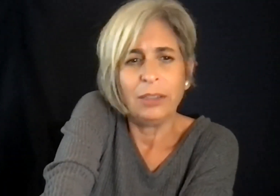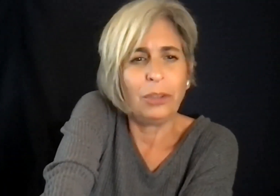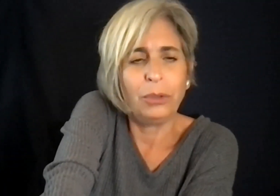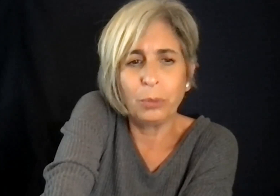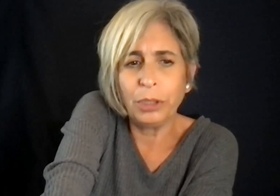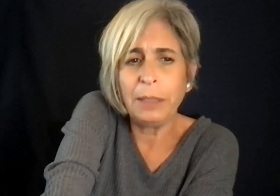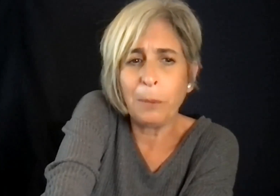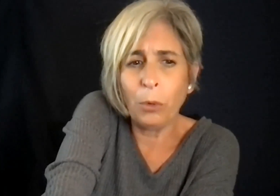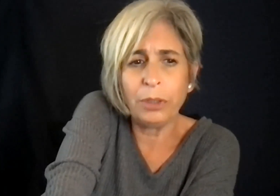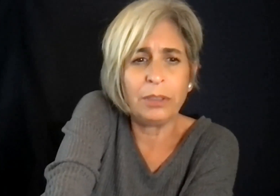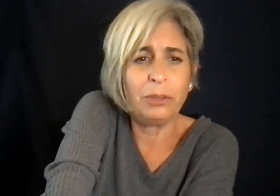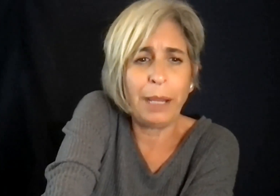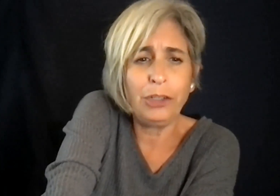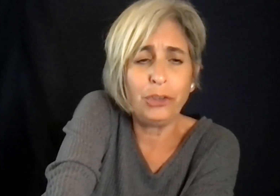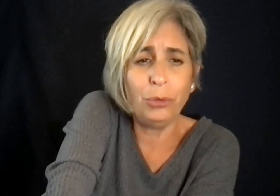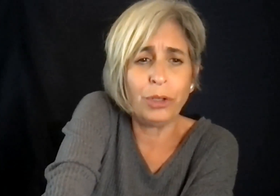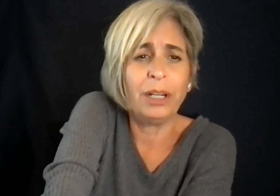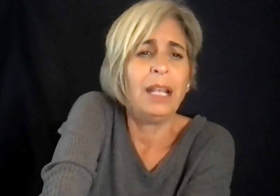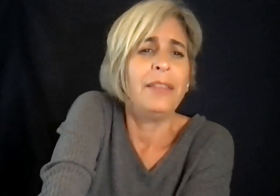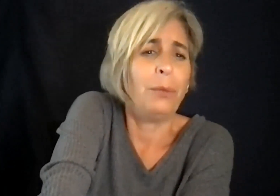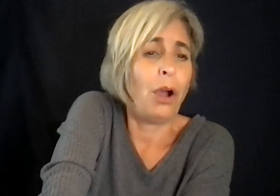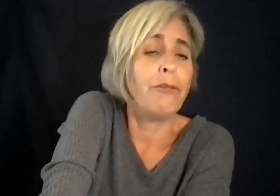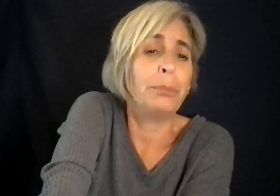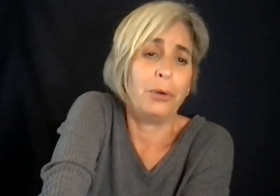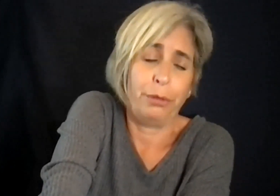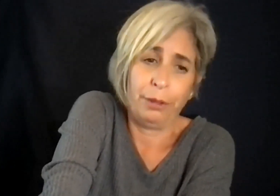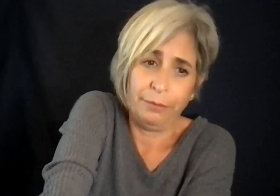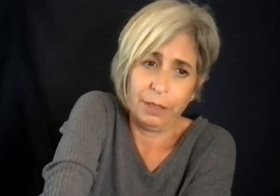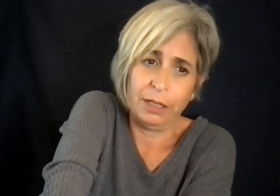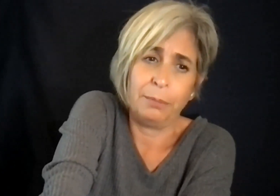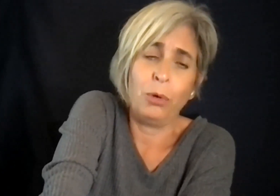So, it's really important to make sure that we offer both.